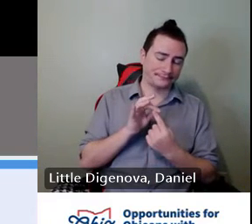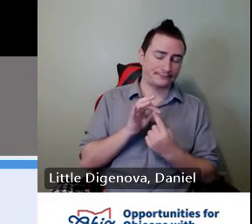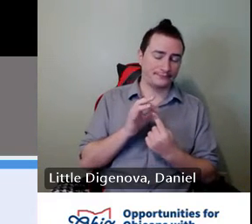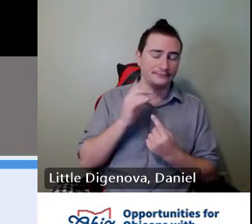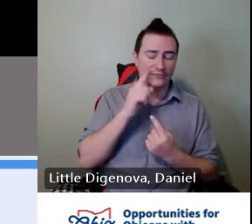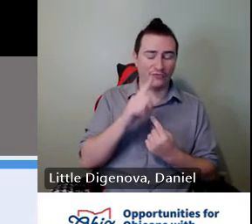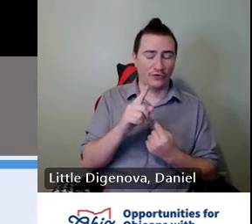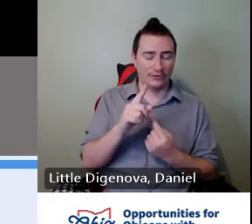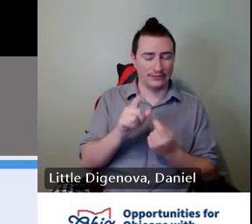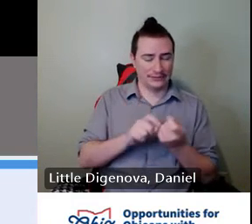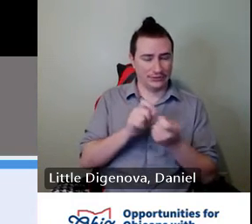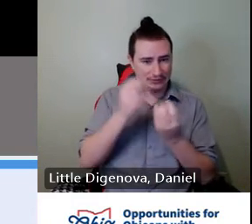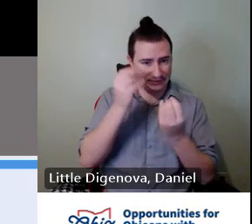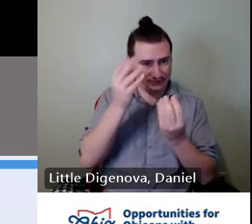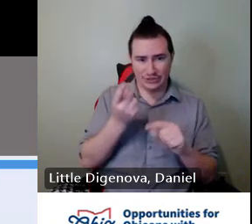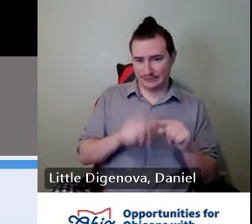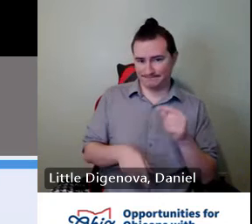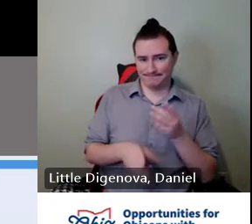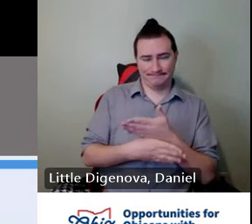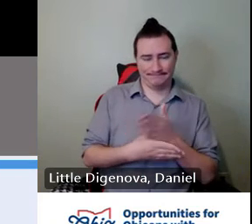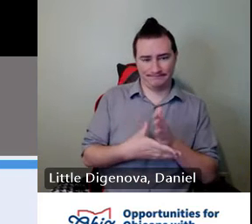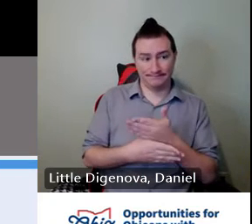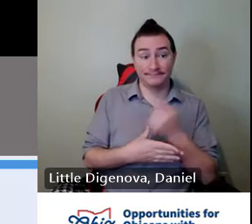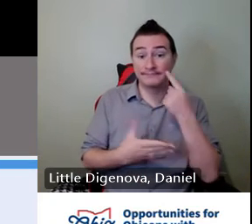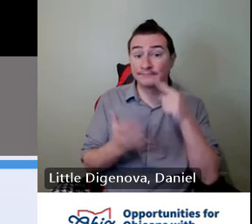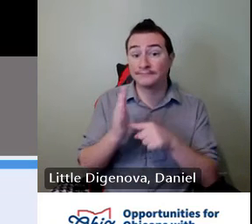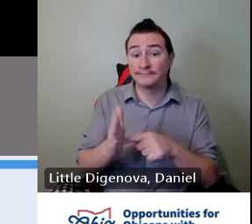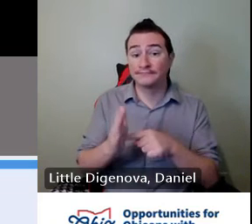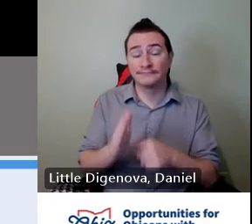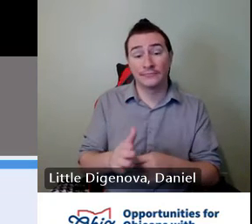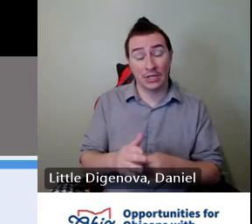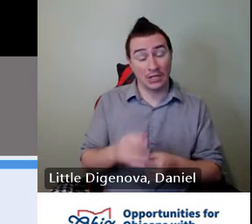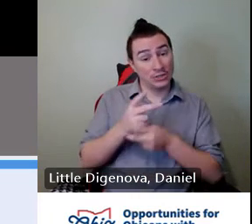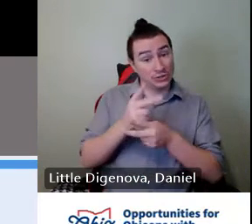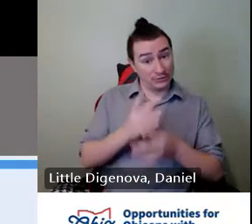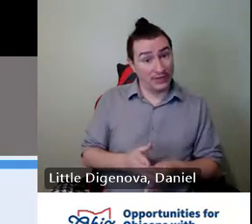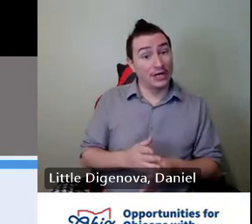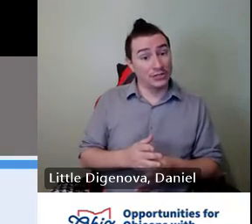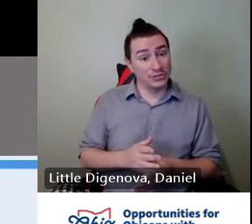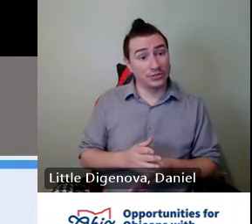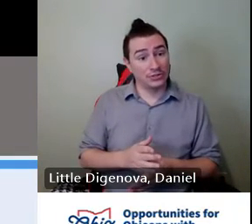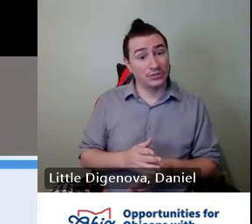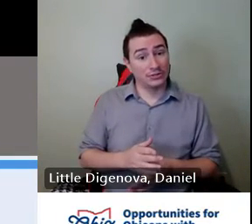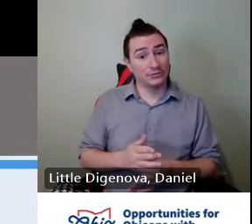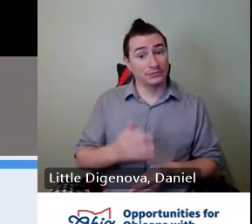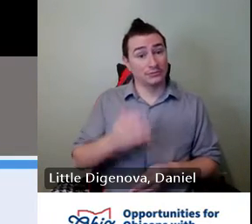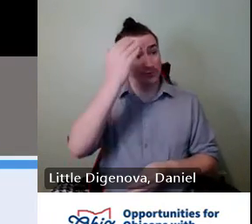For example: A supervisor is permitted to know when a policy has been modified as a form of reasonable accommodation to